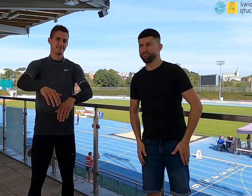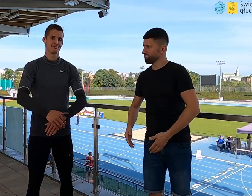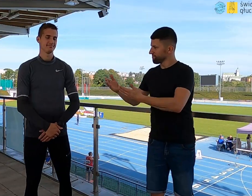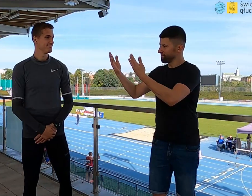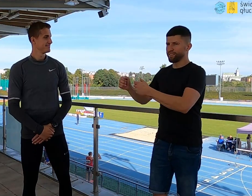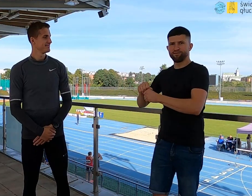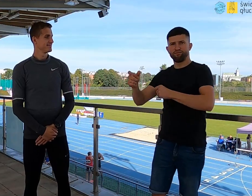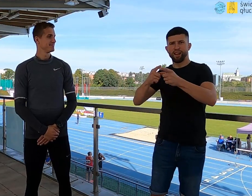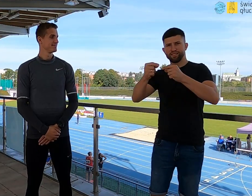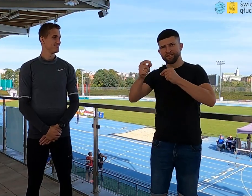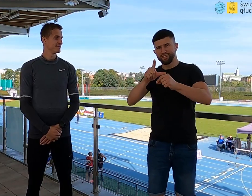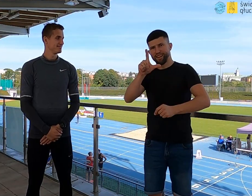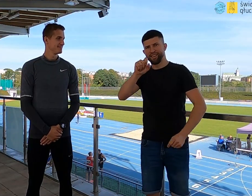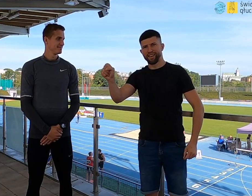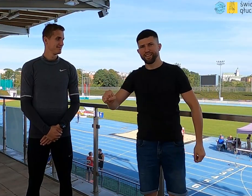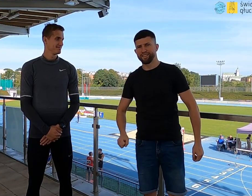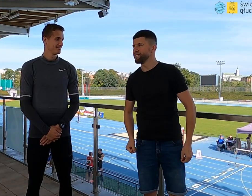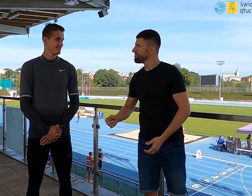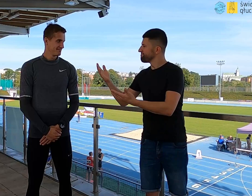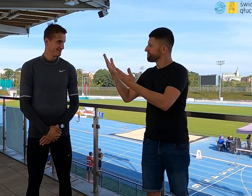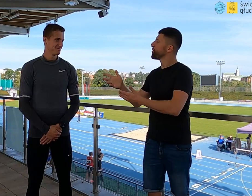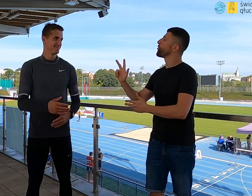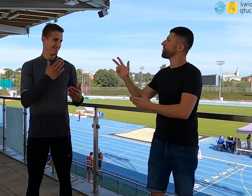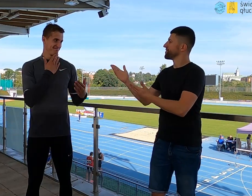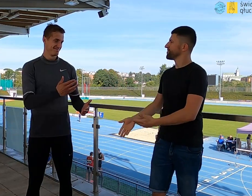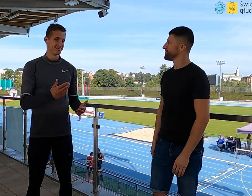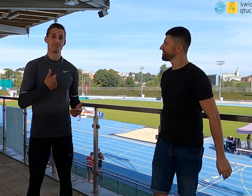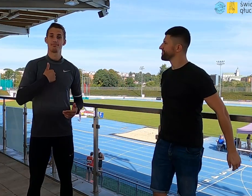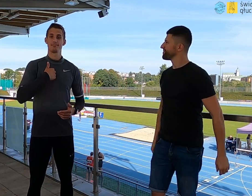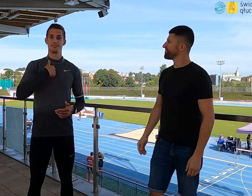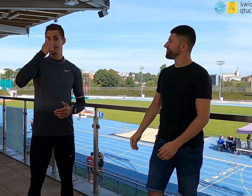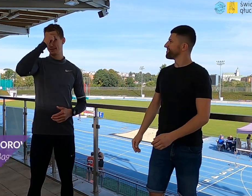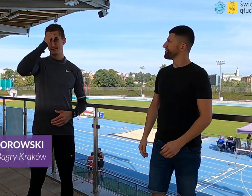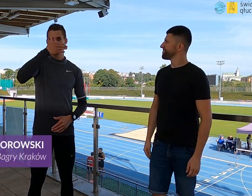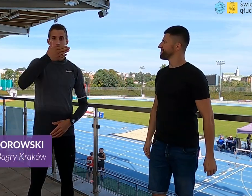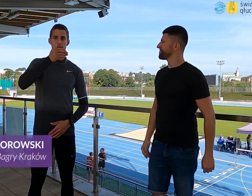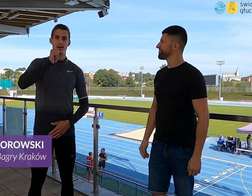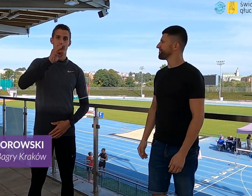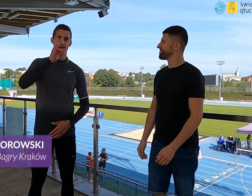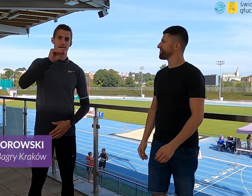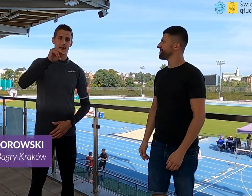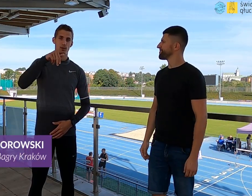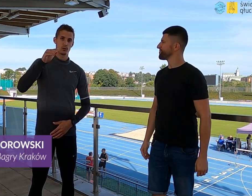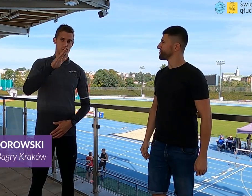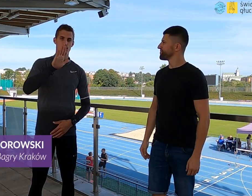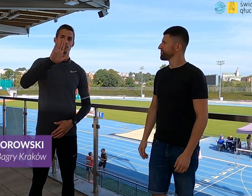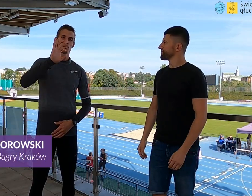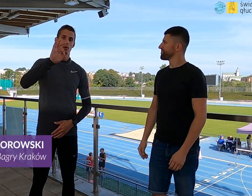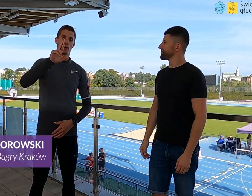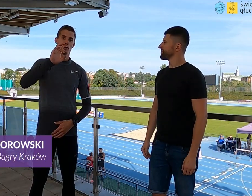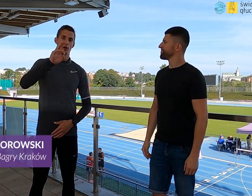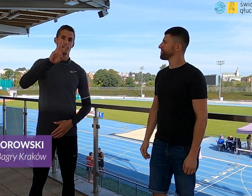Here is a track and field star. Please introduce yourself. Thank you. My name is Mateusz Borowski.